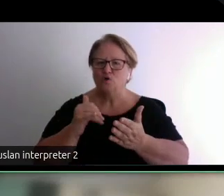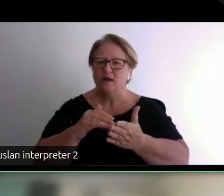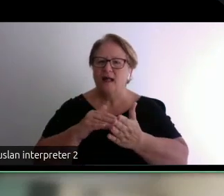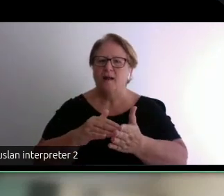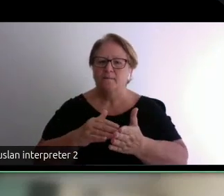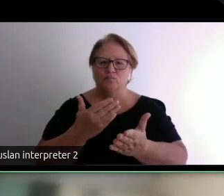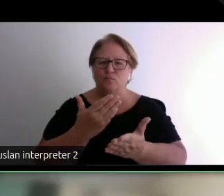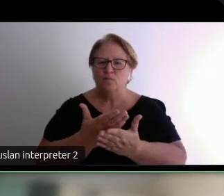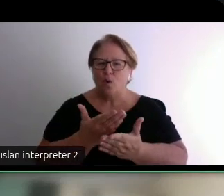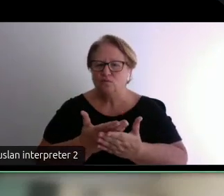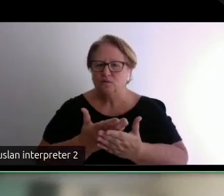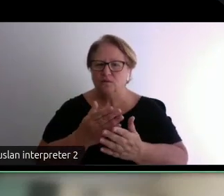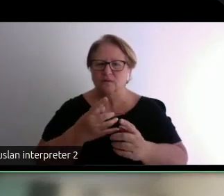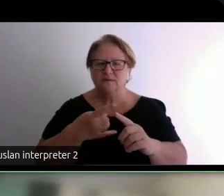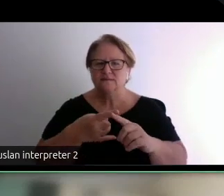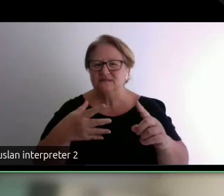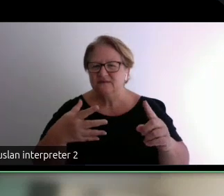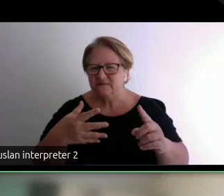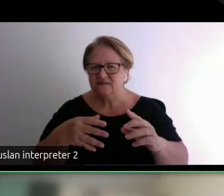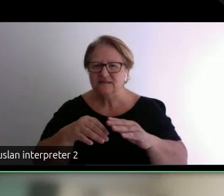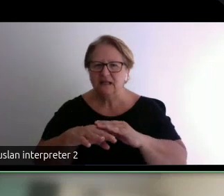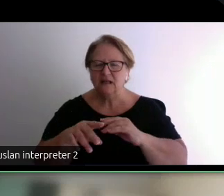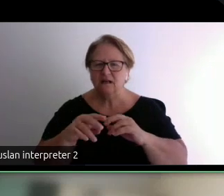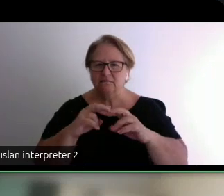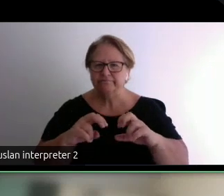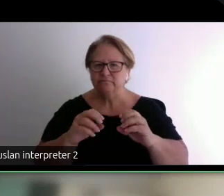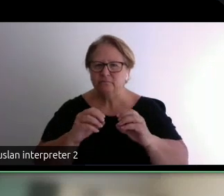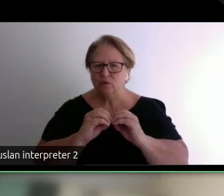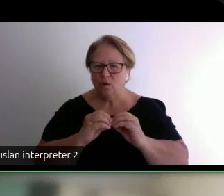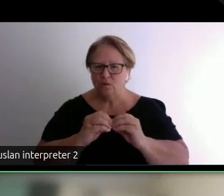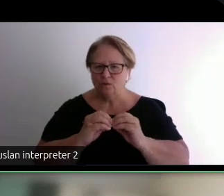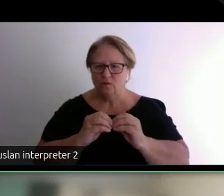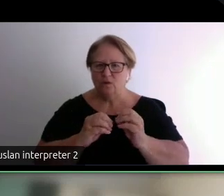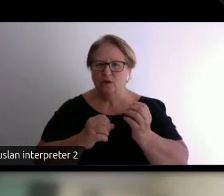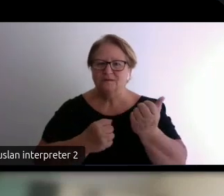specifics of the negotiations and they they're there to support their client.